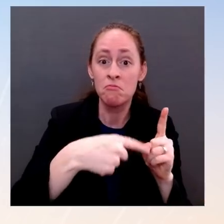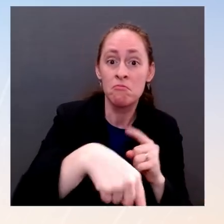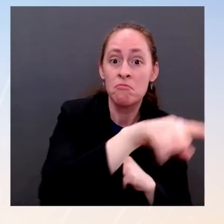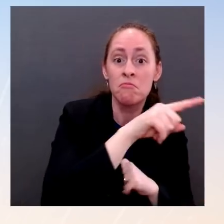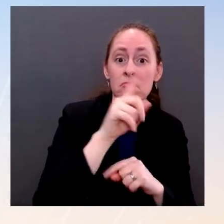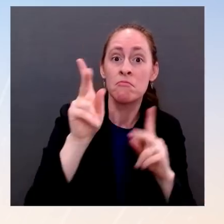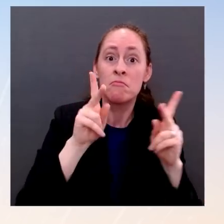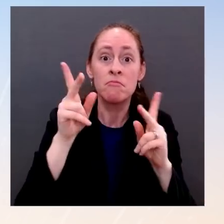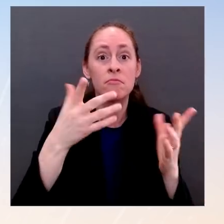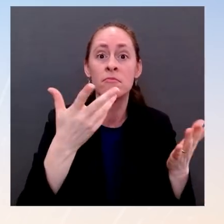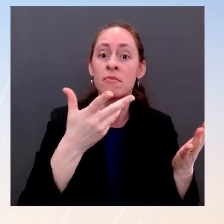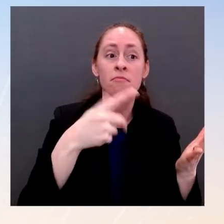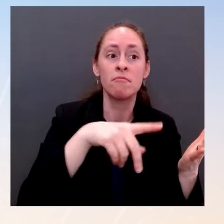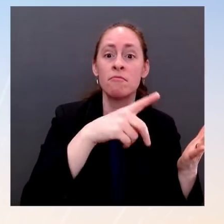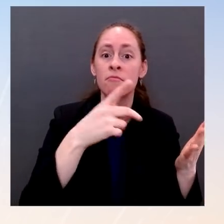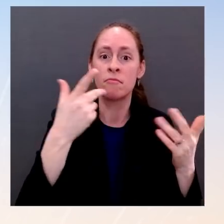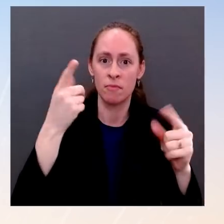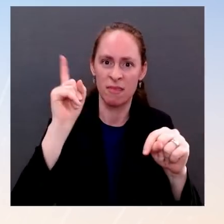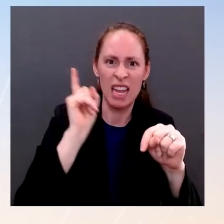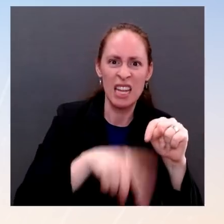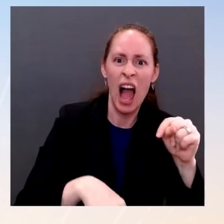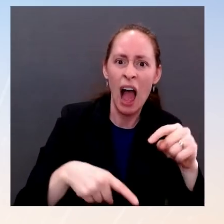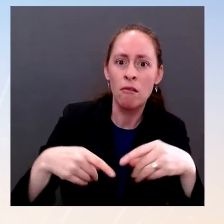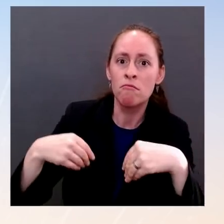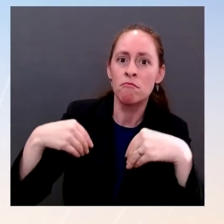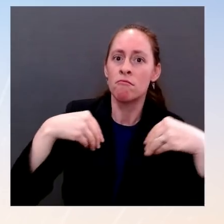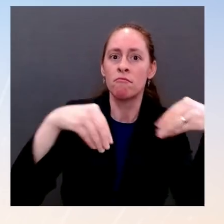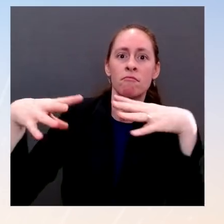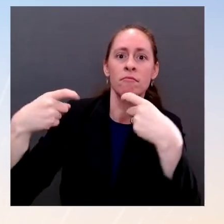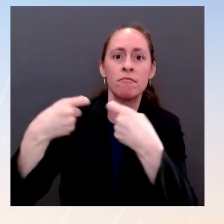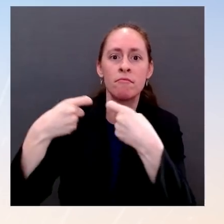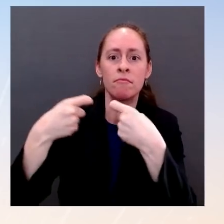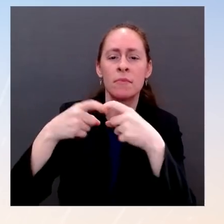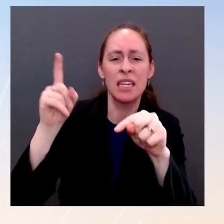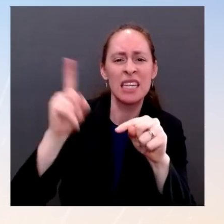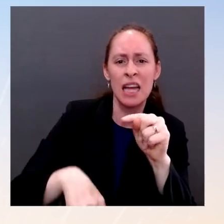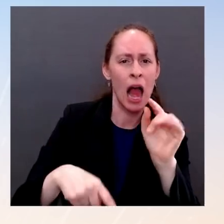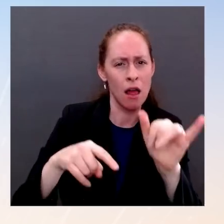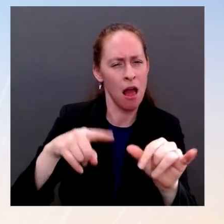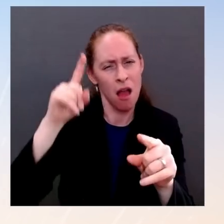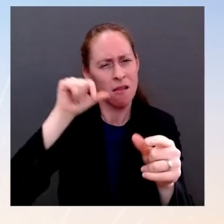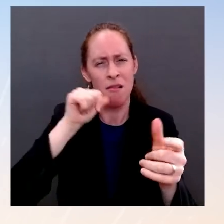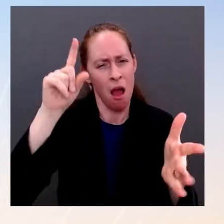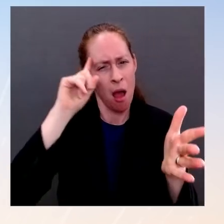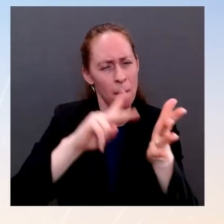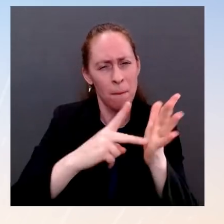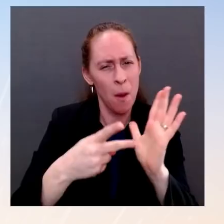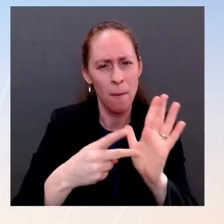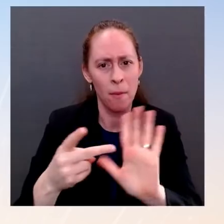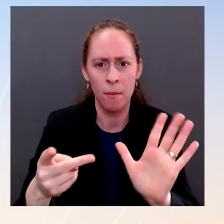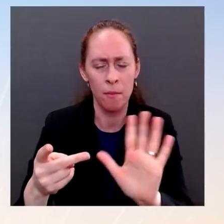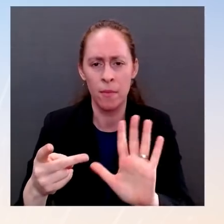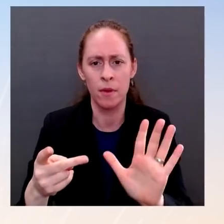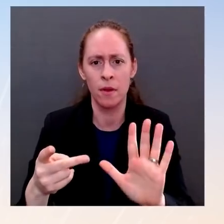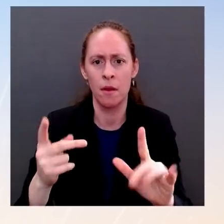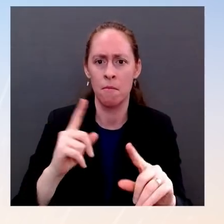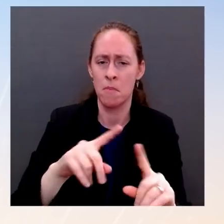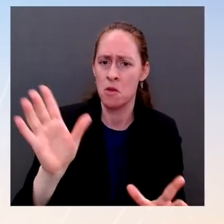Two thirds of Russia's exports and half of its budget revenues come from oil and gas. And if Putin were to weaponize his energy supply,